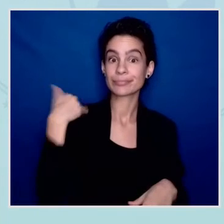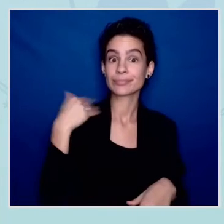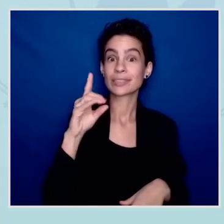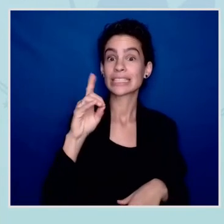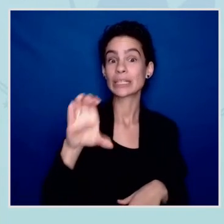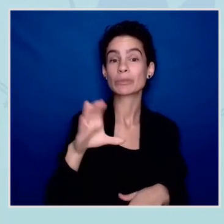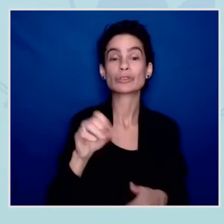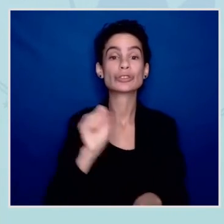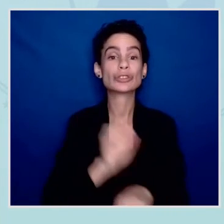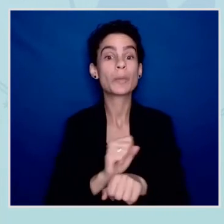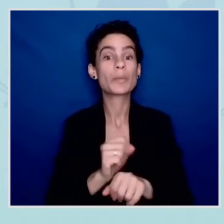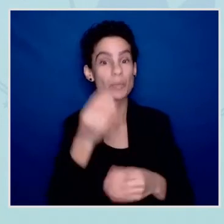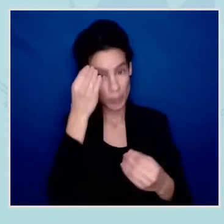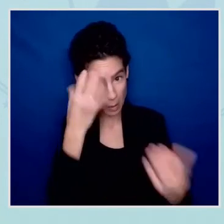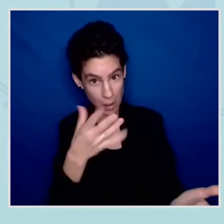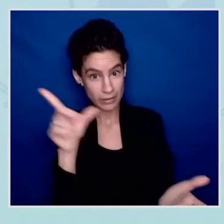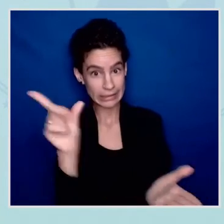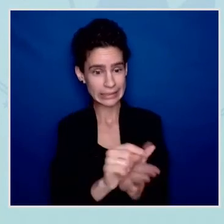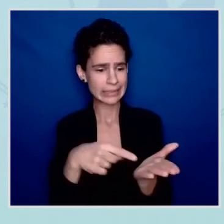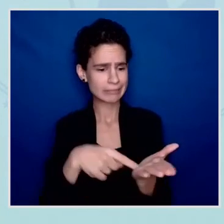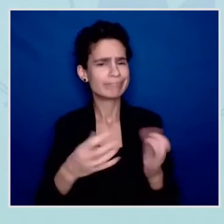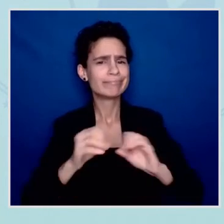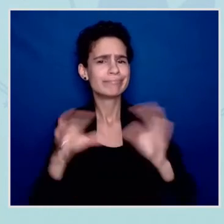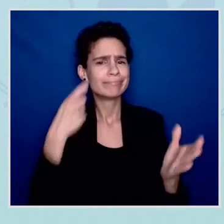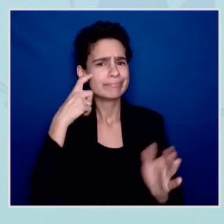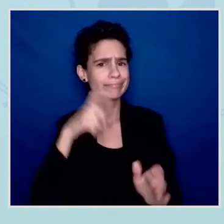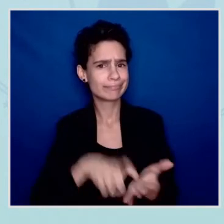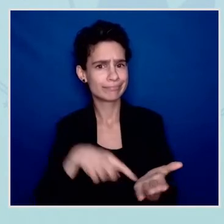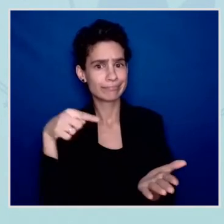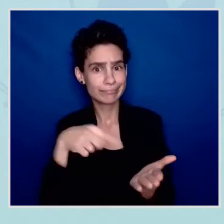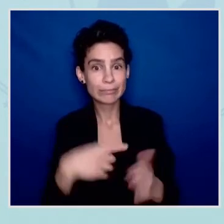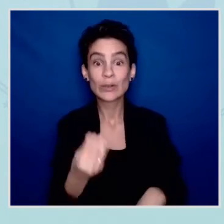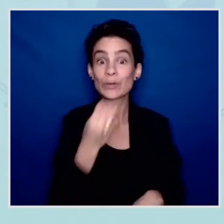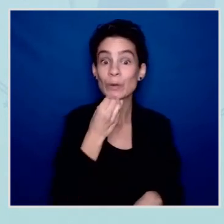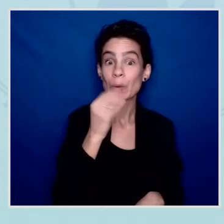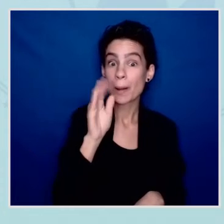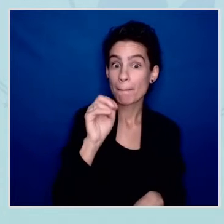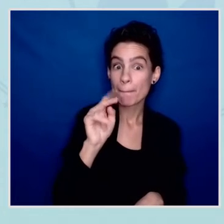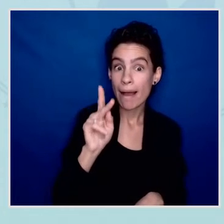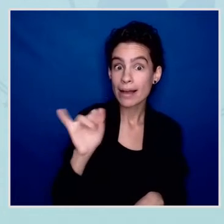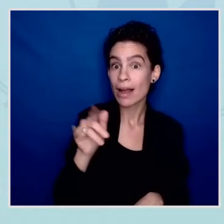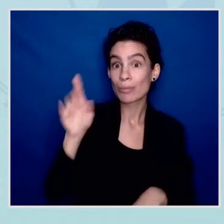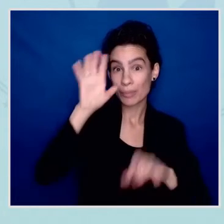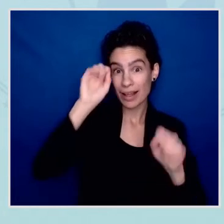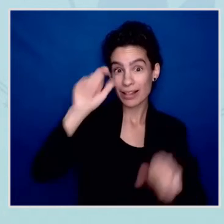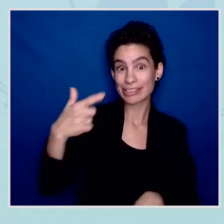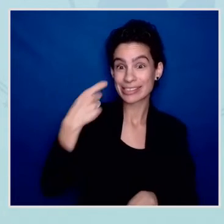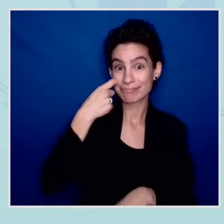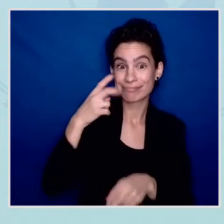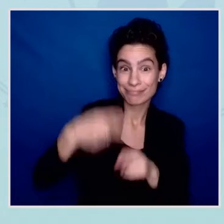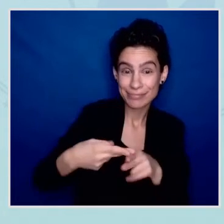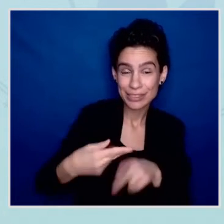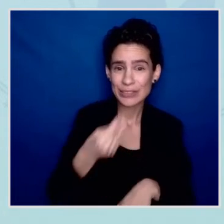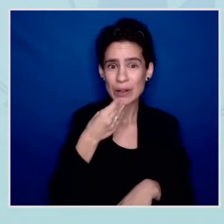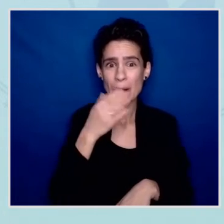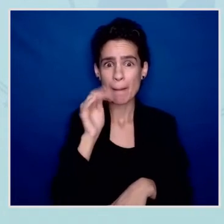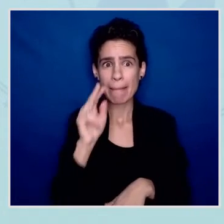A STEADY INCOME ARE OUT OF REACH FOR MILLIONS OF AMERICANS. THE